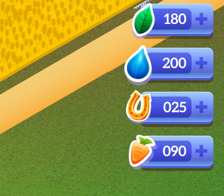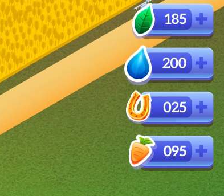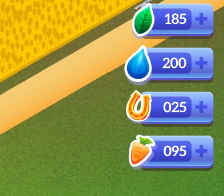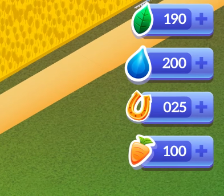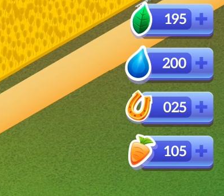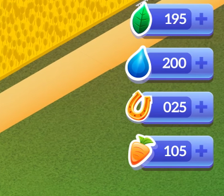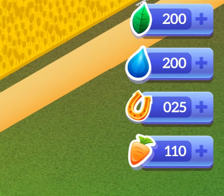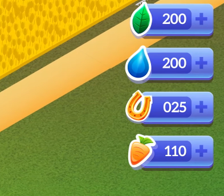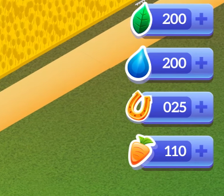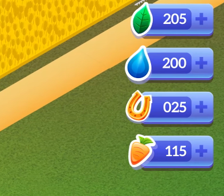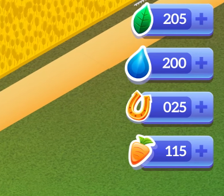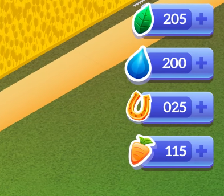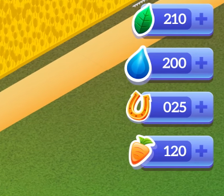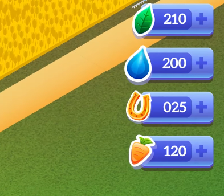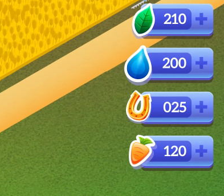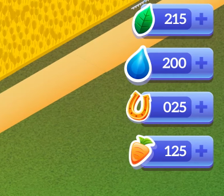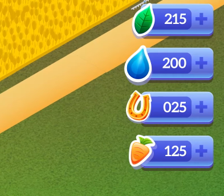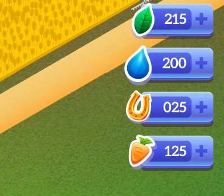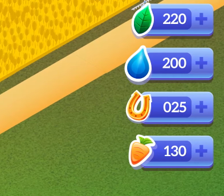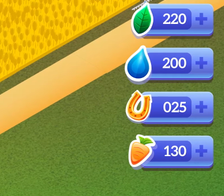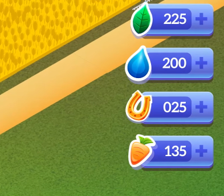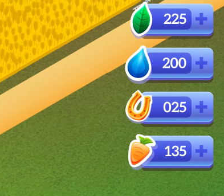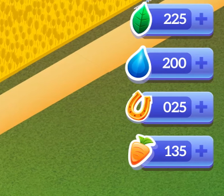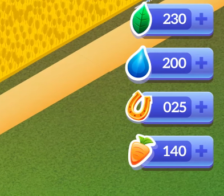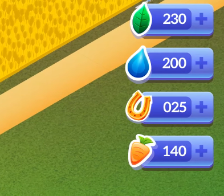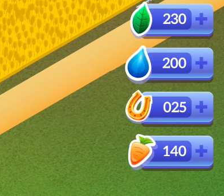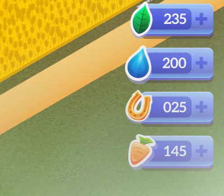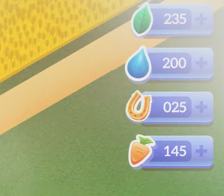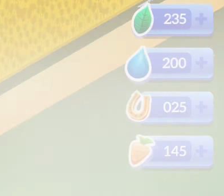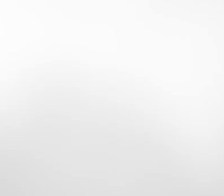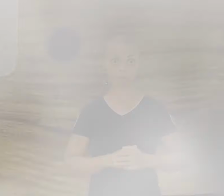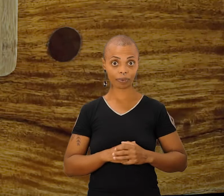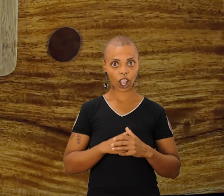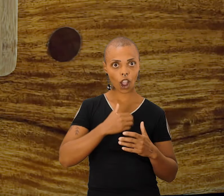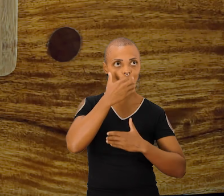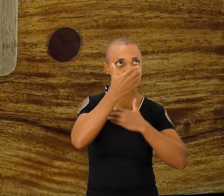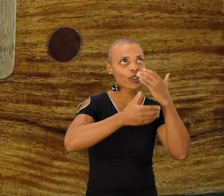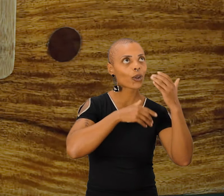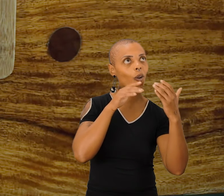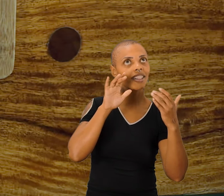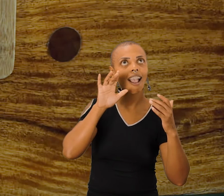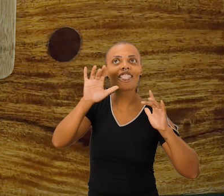[Harvester engine] [Birds] [Notification] [Rooster crowing]